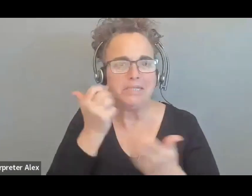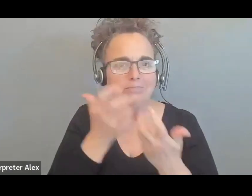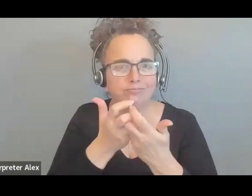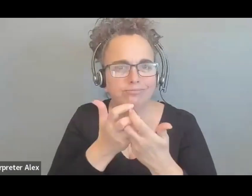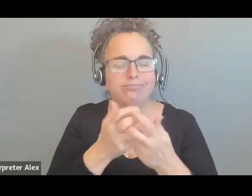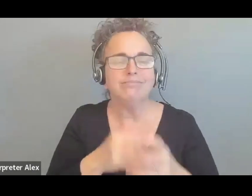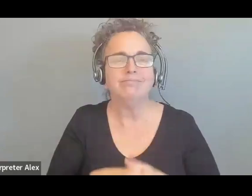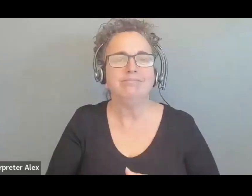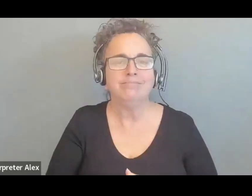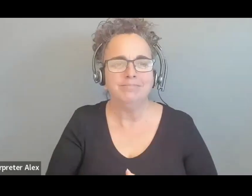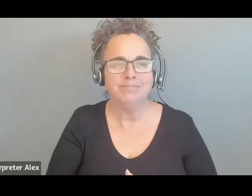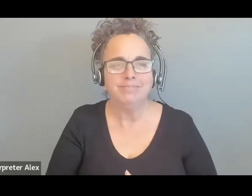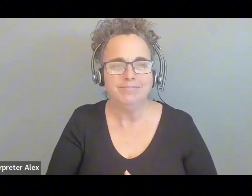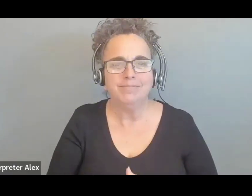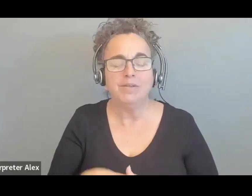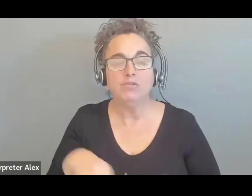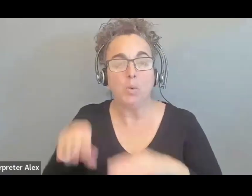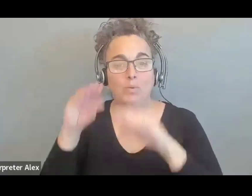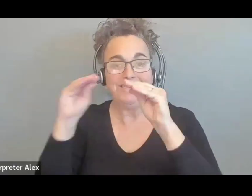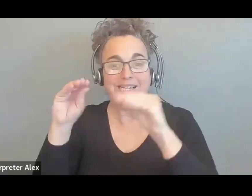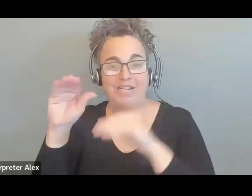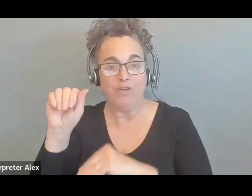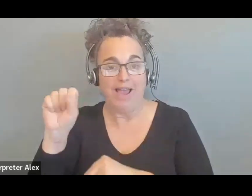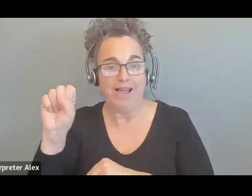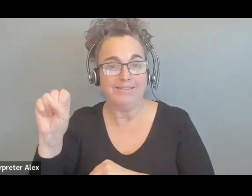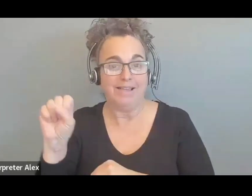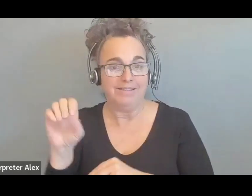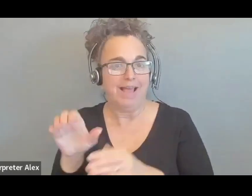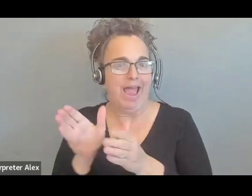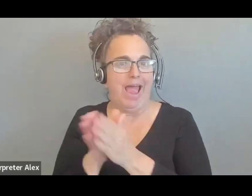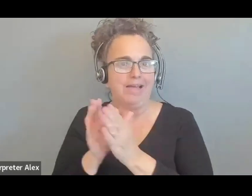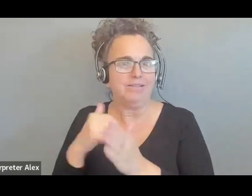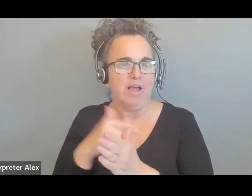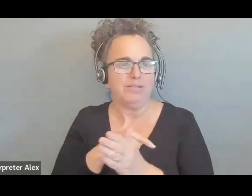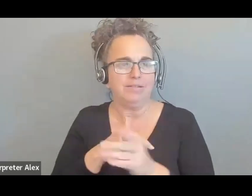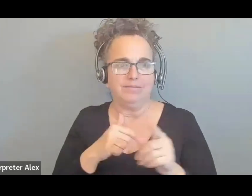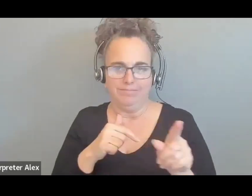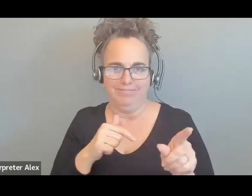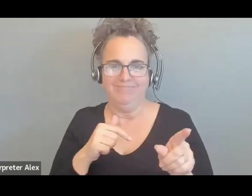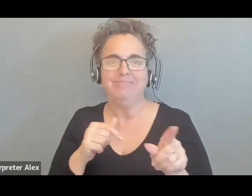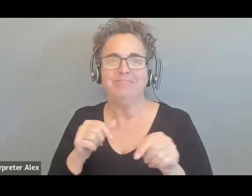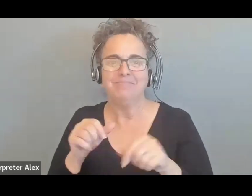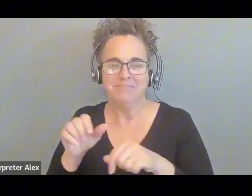Teach Access asked was accessibility is often described